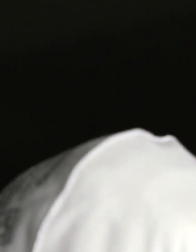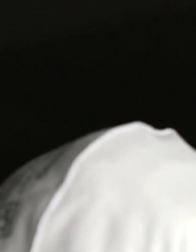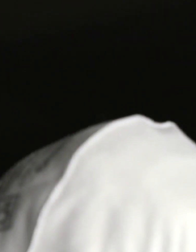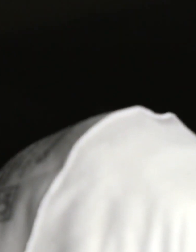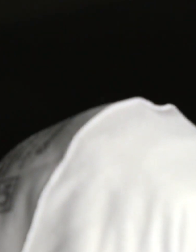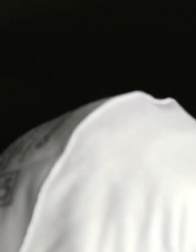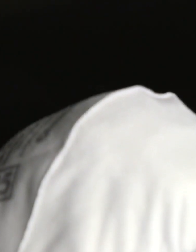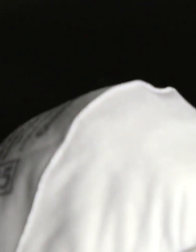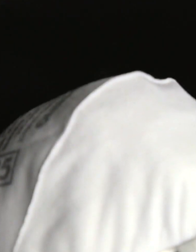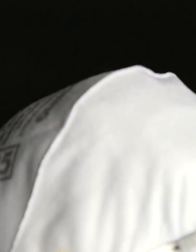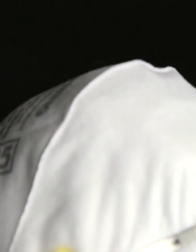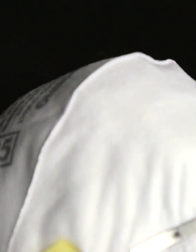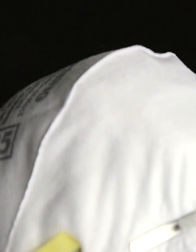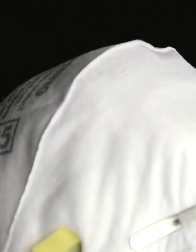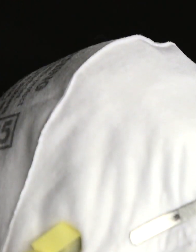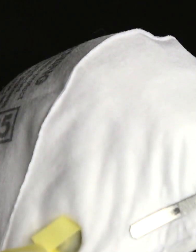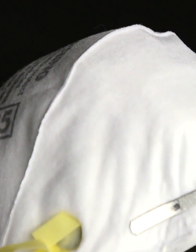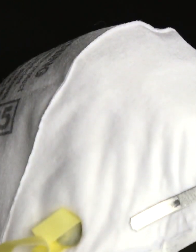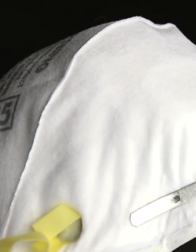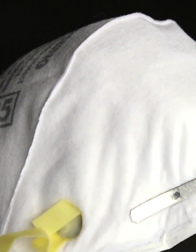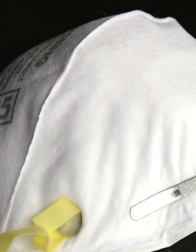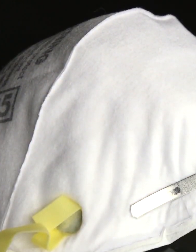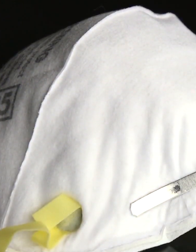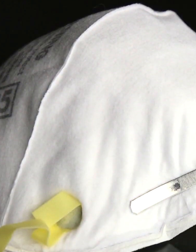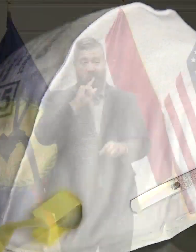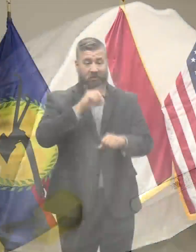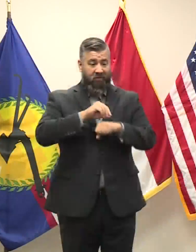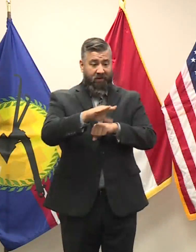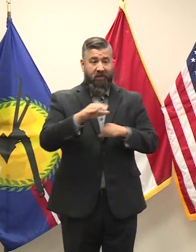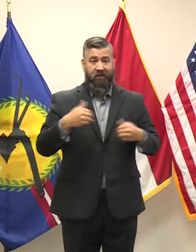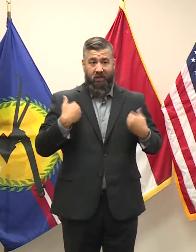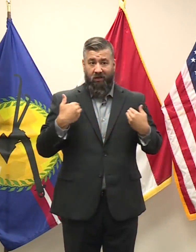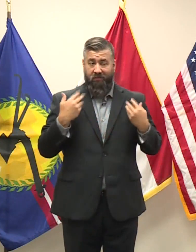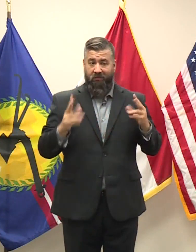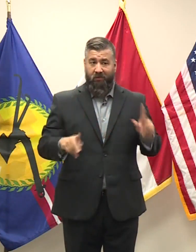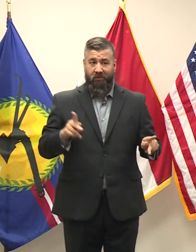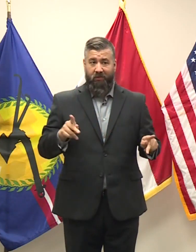WON'T BE RESOLVED. UNTIL A PENDING LAWSUIT FILED BY MISSOURI'S ATTORNEY GENERAL ERIC SCHMITT AGAINST THE MANDATE IS RULED ON. HERE'S